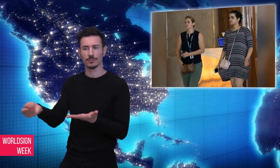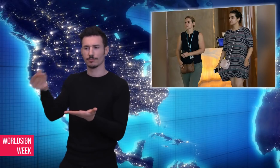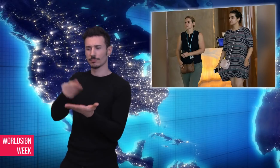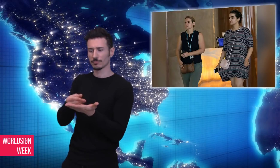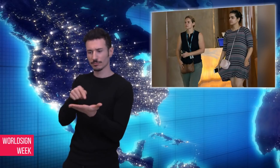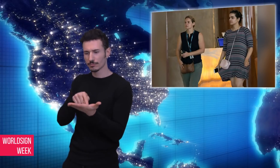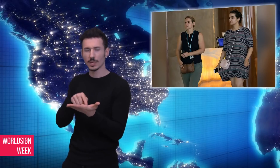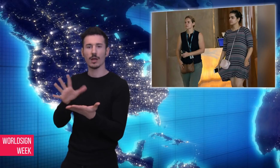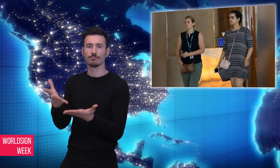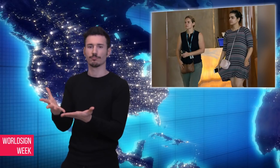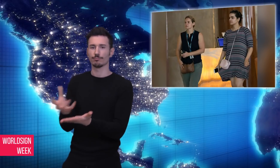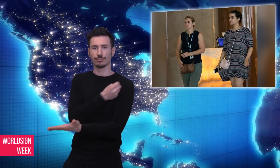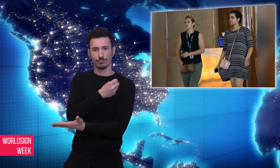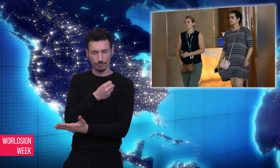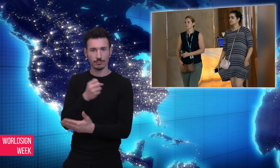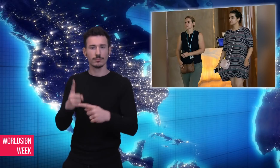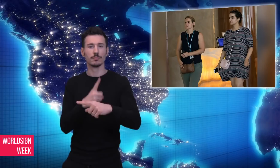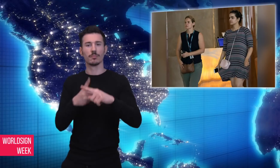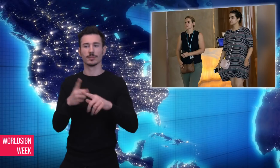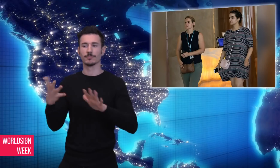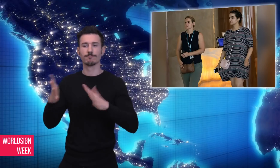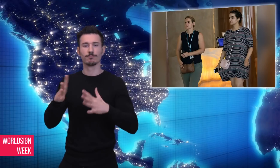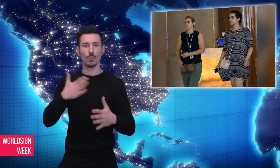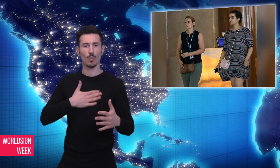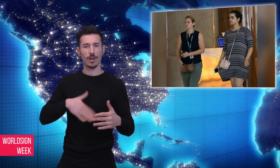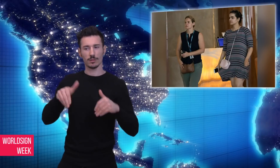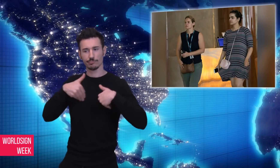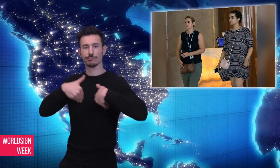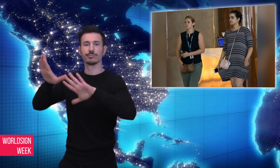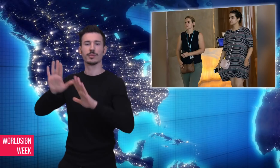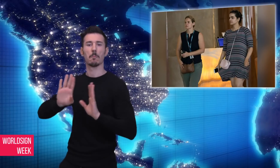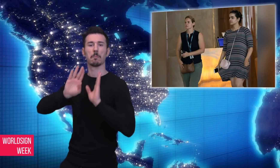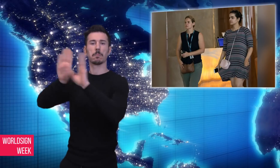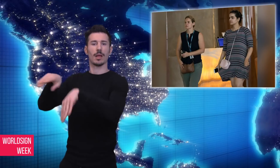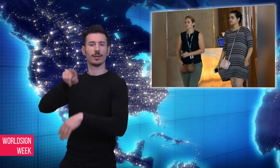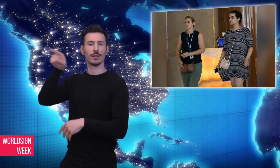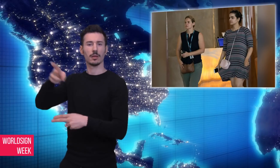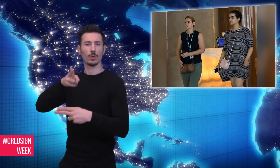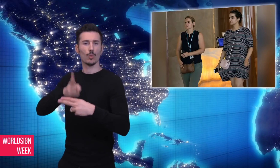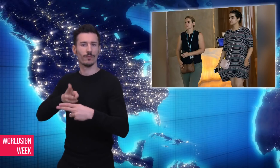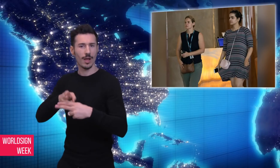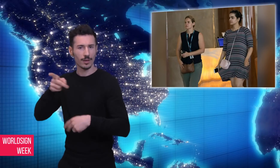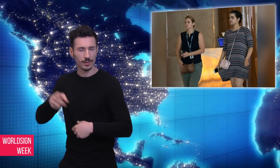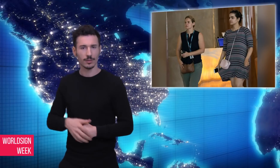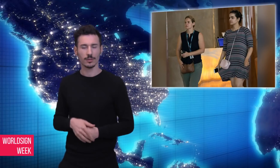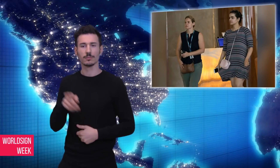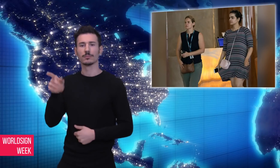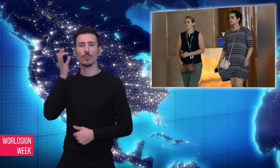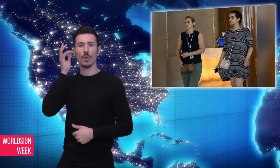She barricaded herself in an airport room and started sending